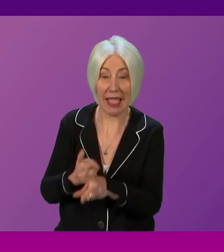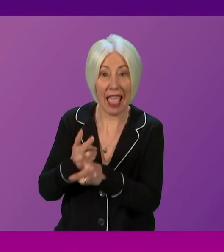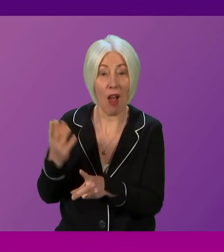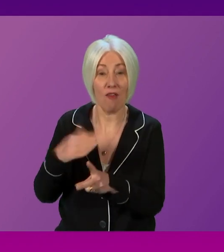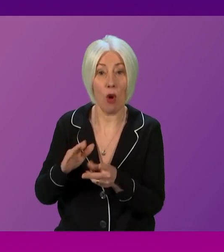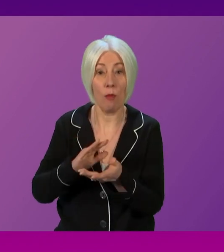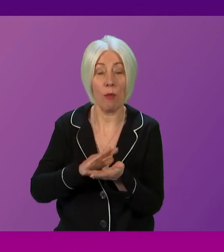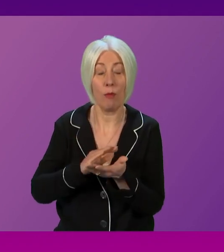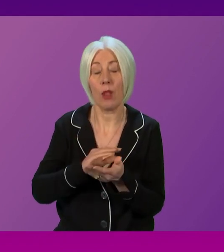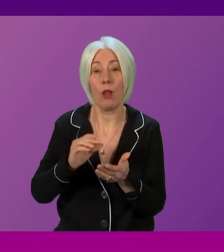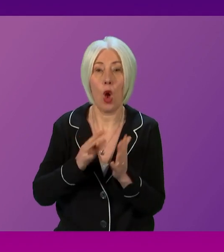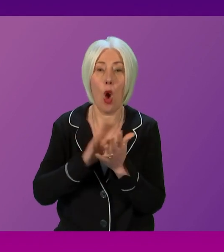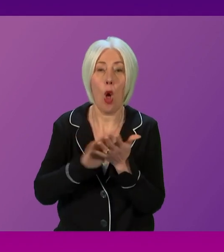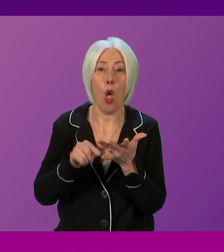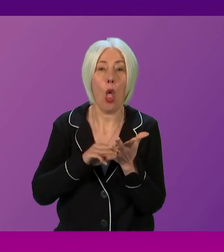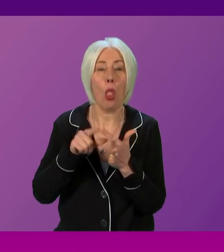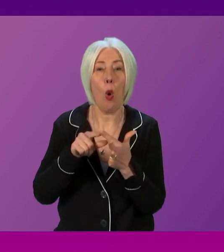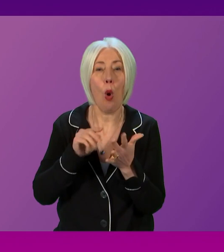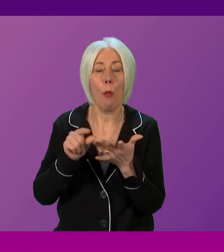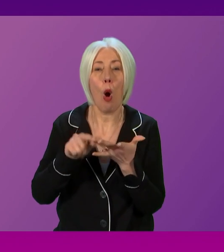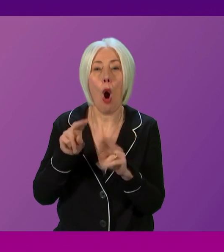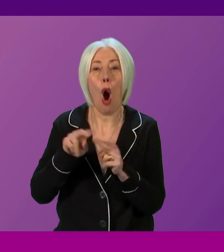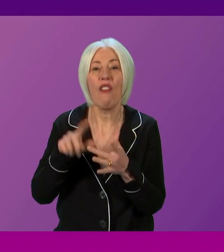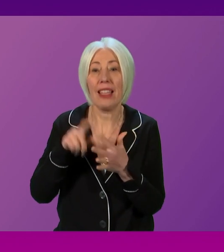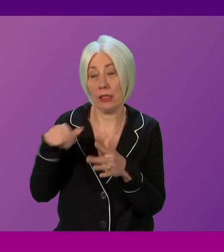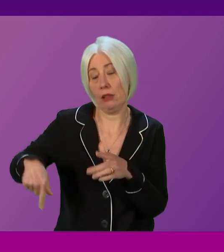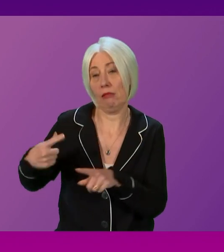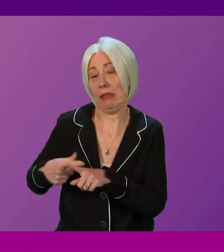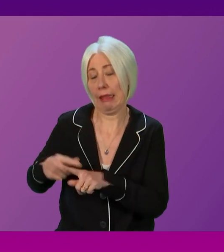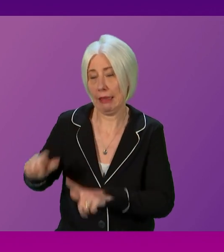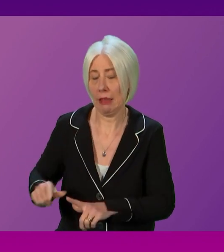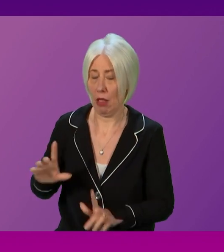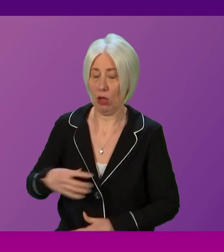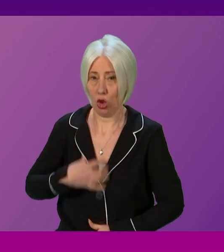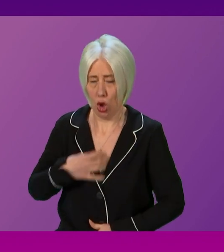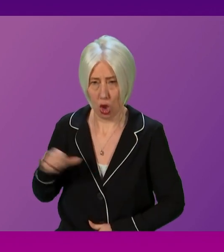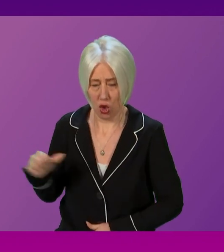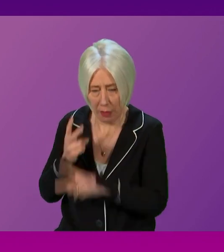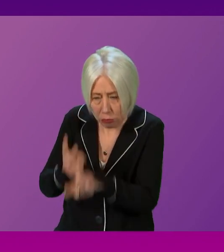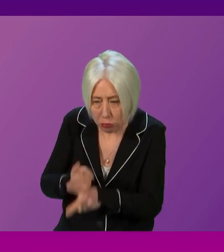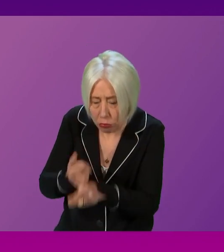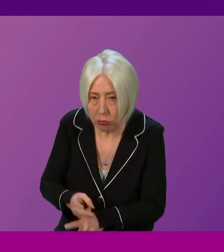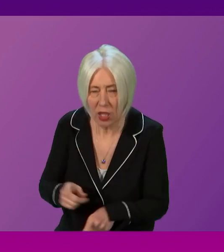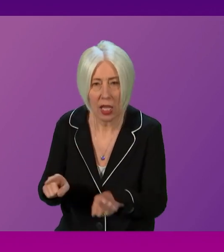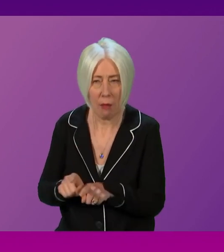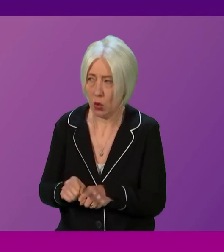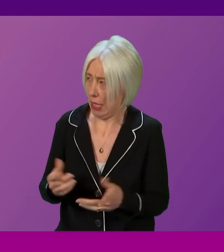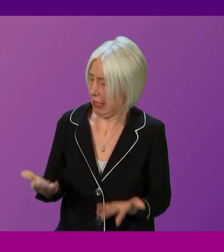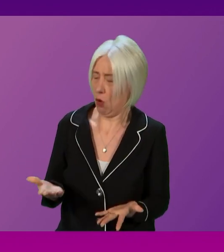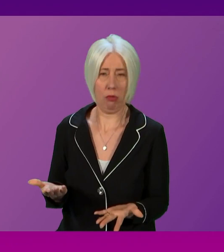Office. What is perhaps even more shocking is how little attention seems to have been